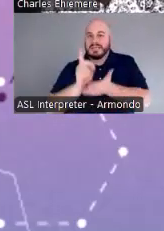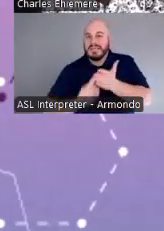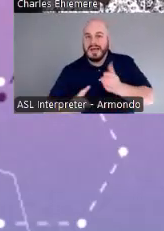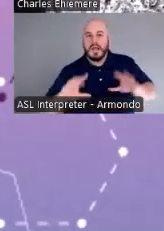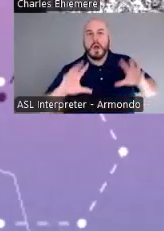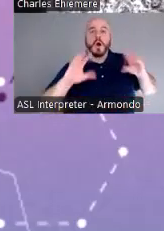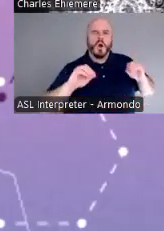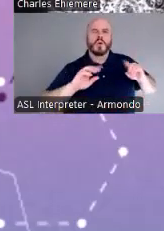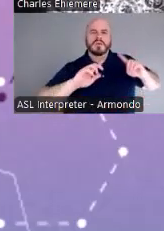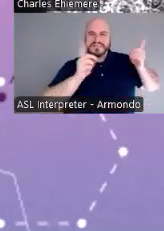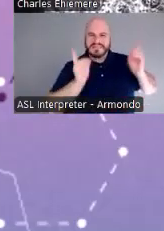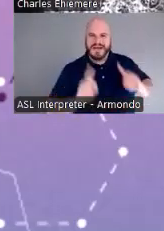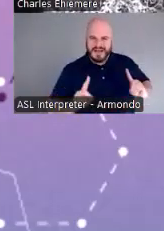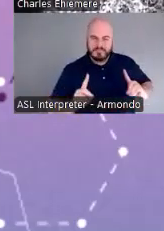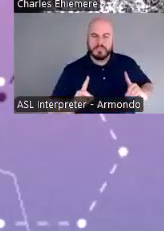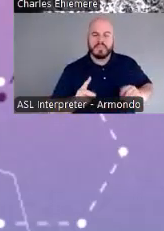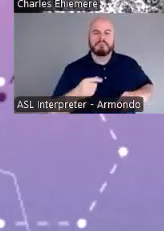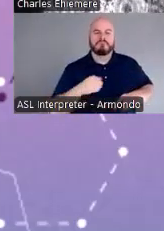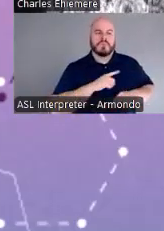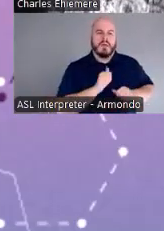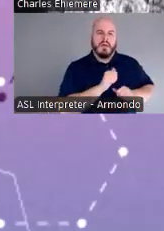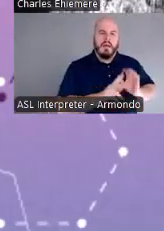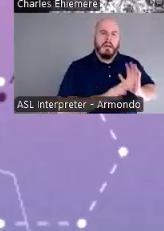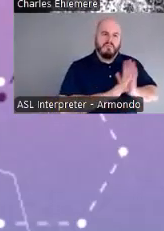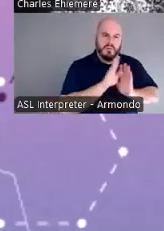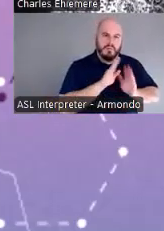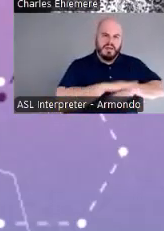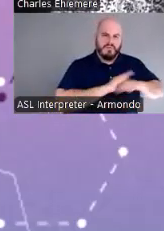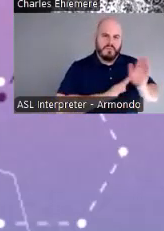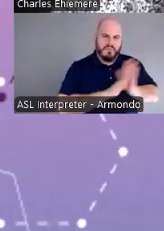Of course, it was the health workers that--